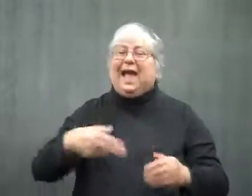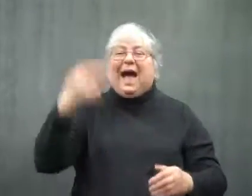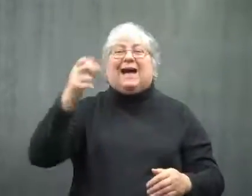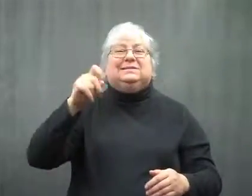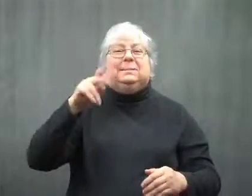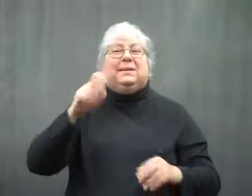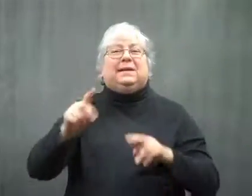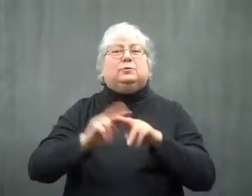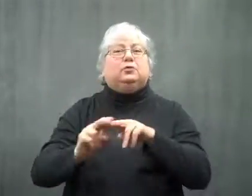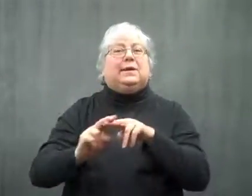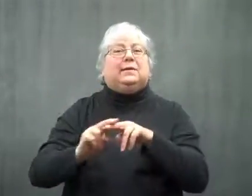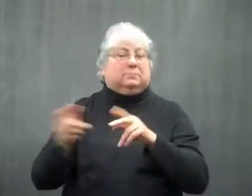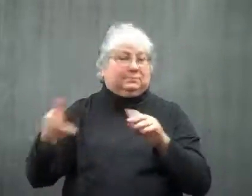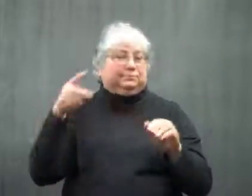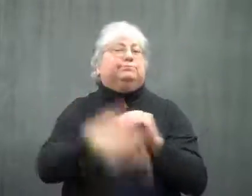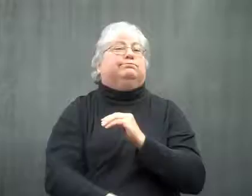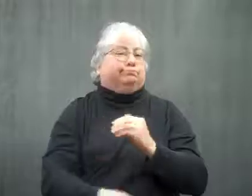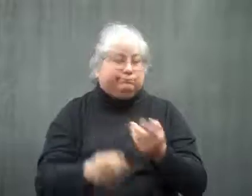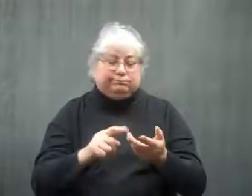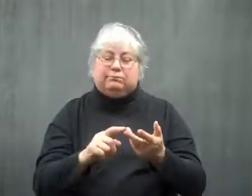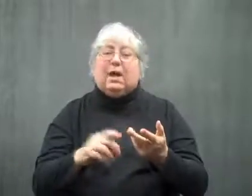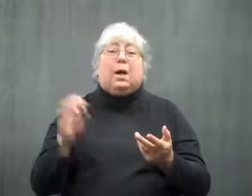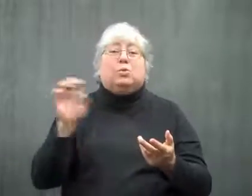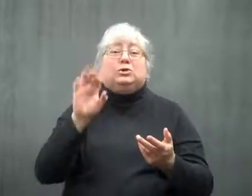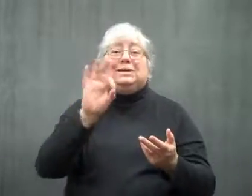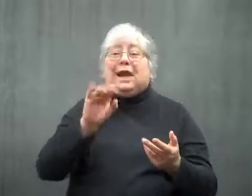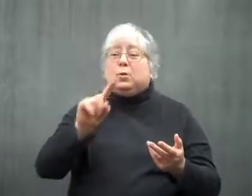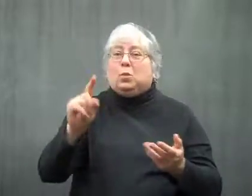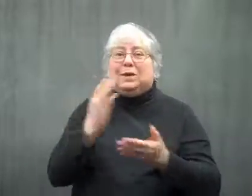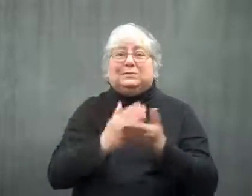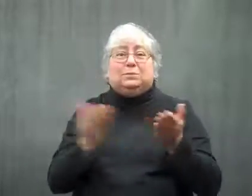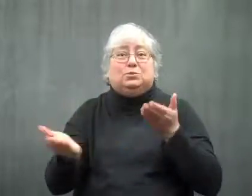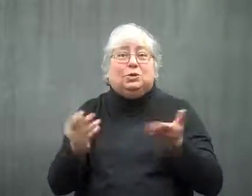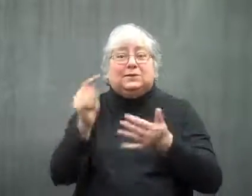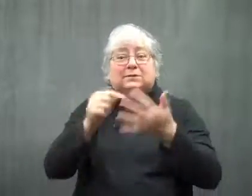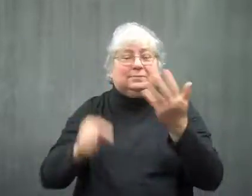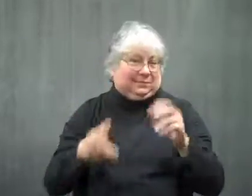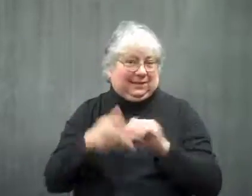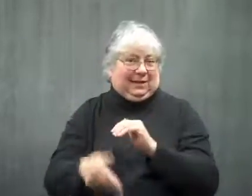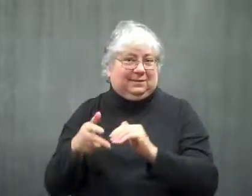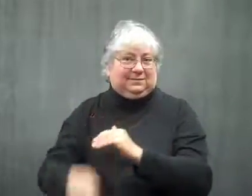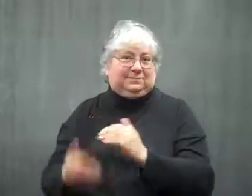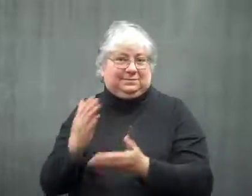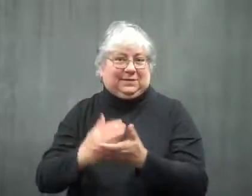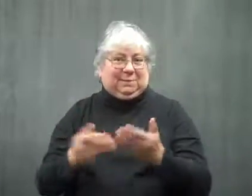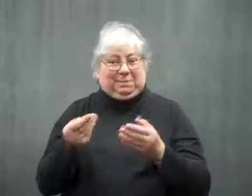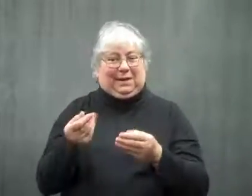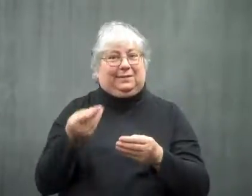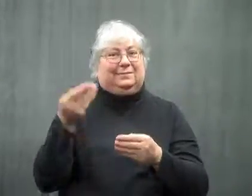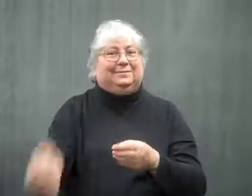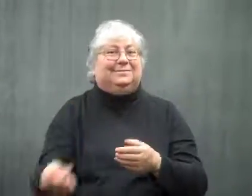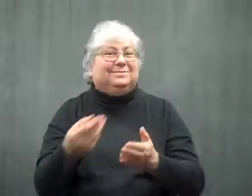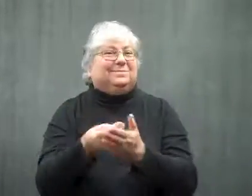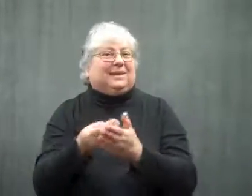High speed rail was cut. Some funding was cut for emergency services.